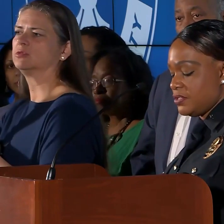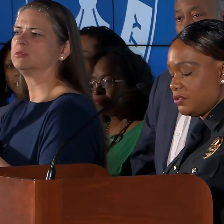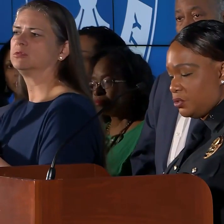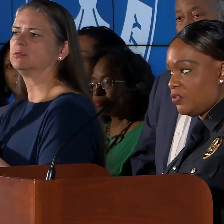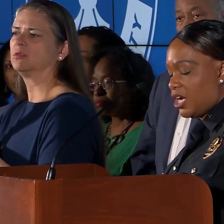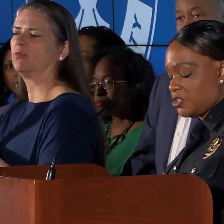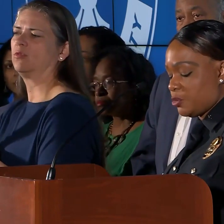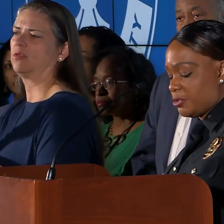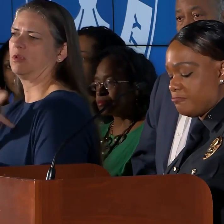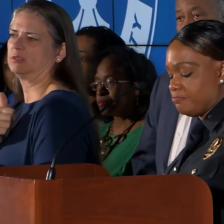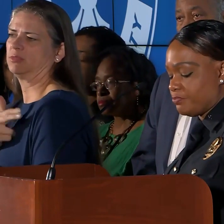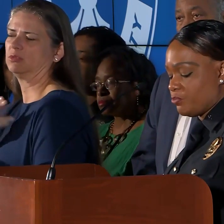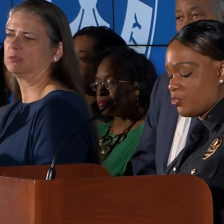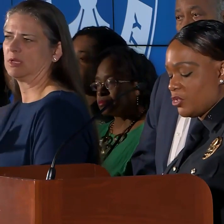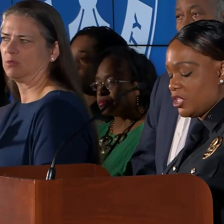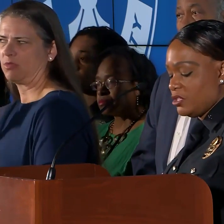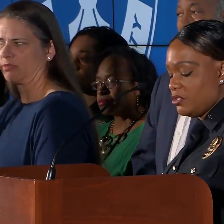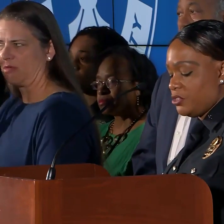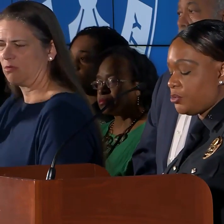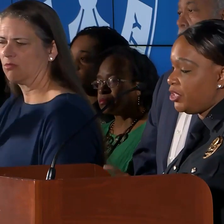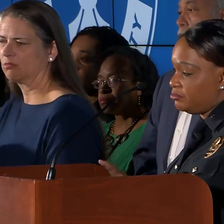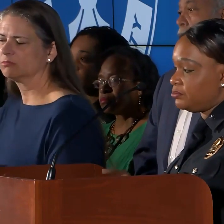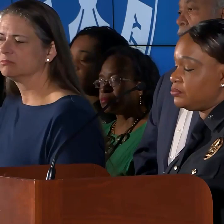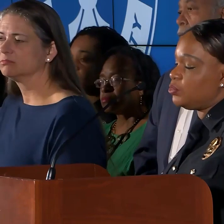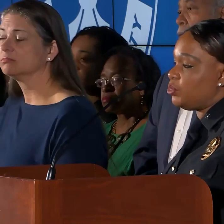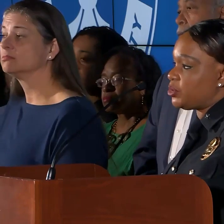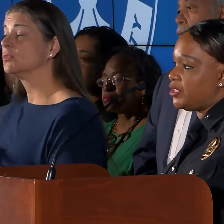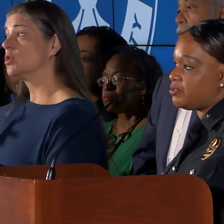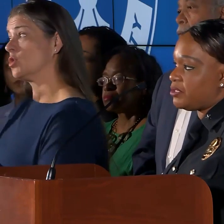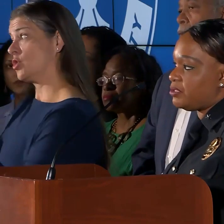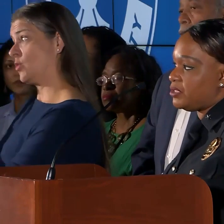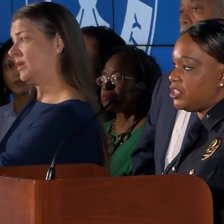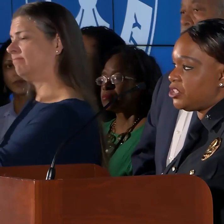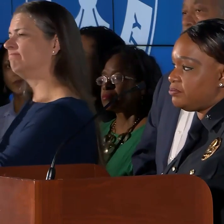*** hospital three which are in critical condition